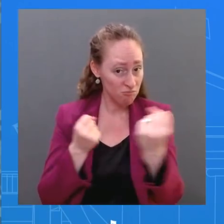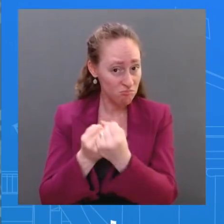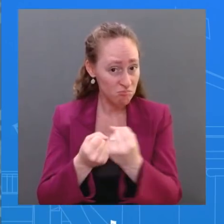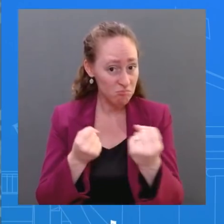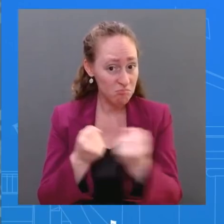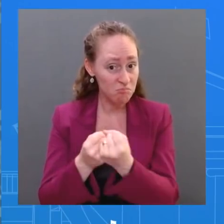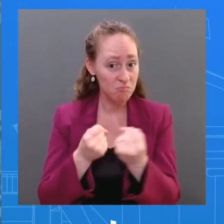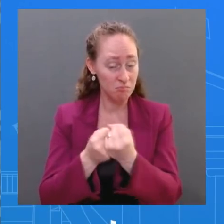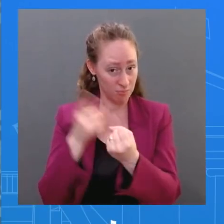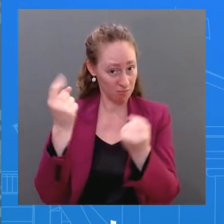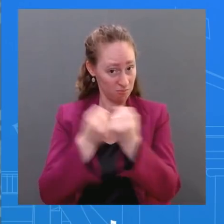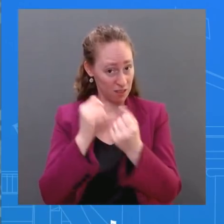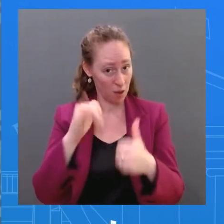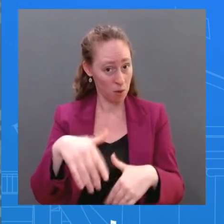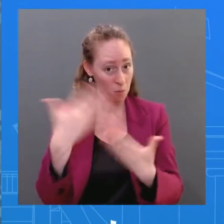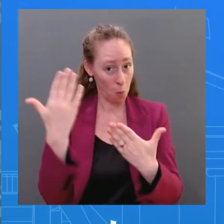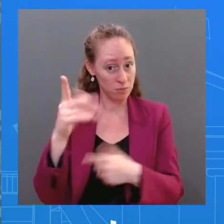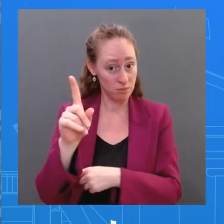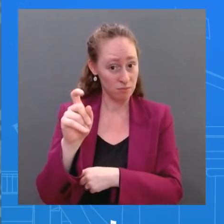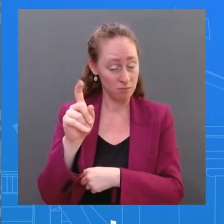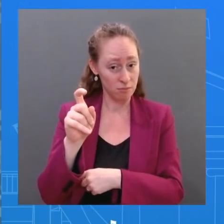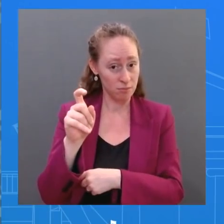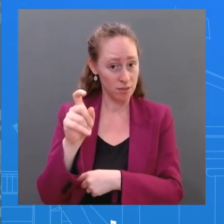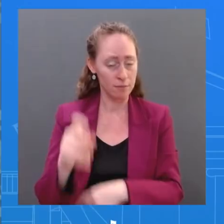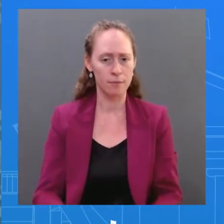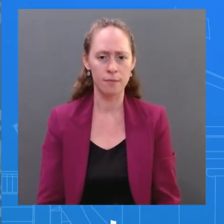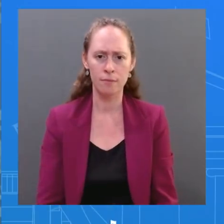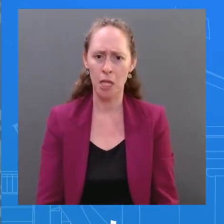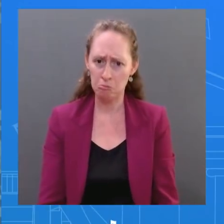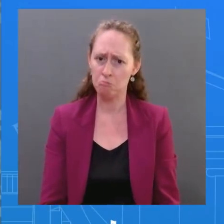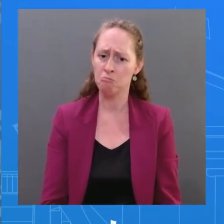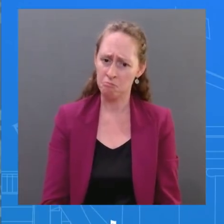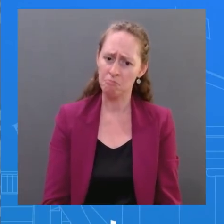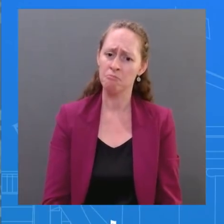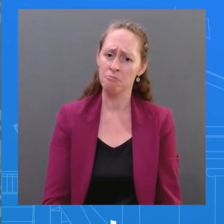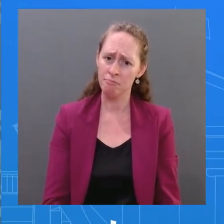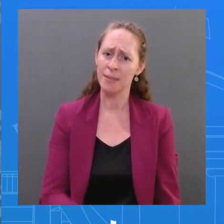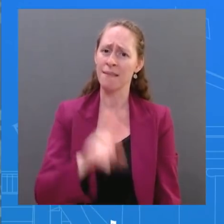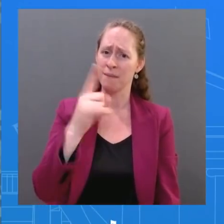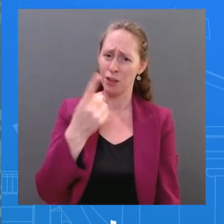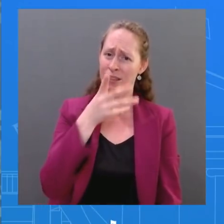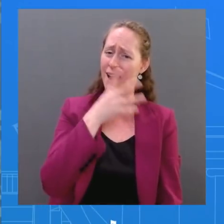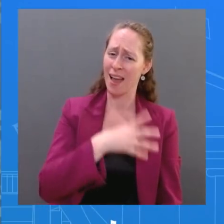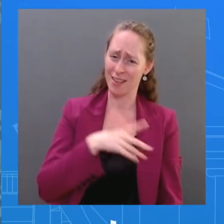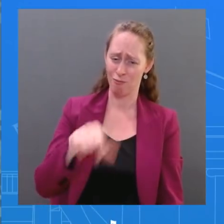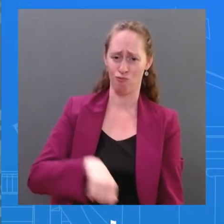Ms. Jean-Pierre: And the First Lady is a proud member of the NEA. I'm not going to speak about a --